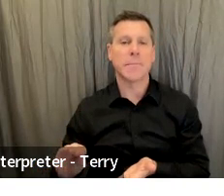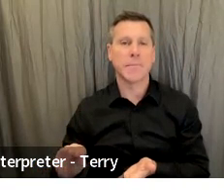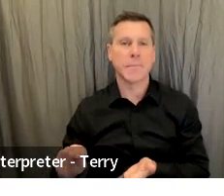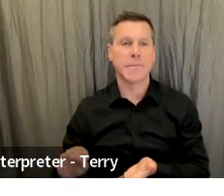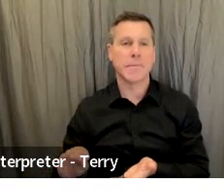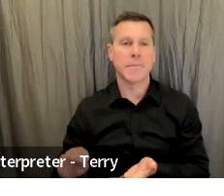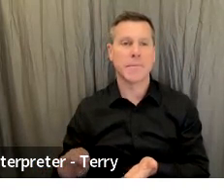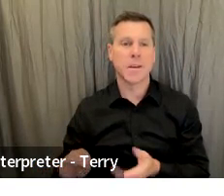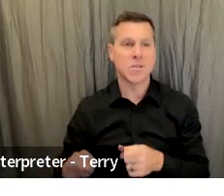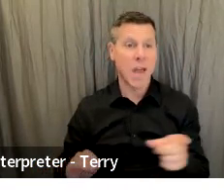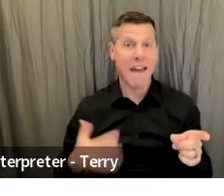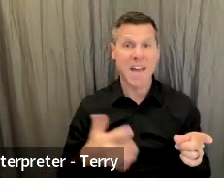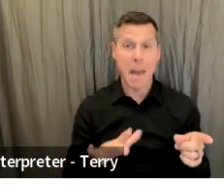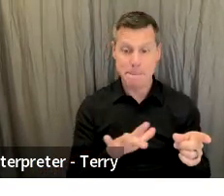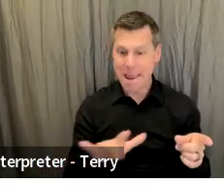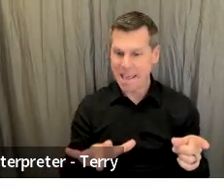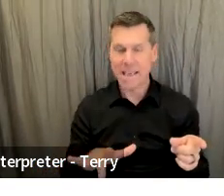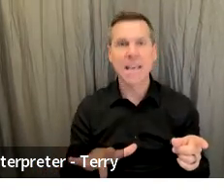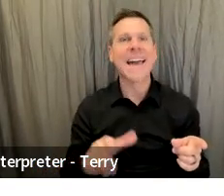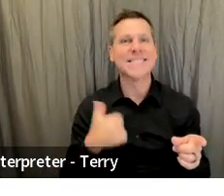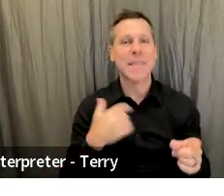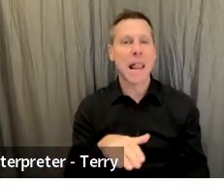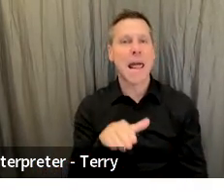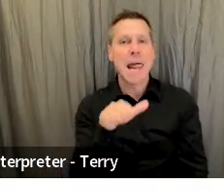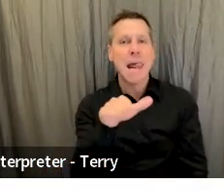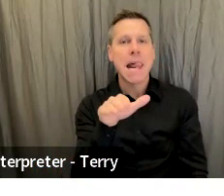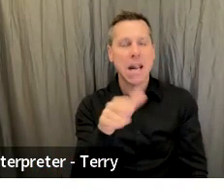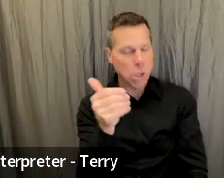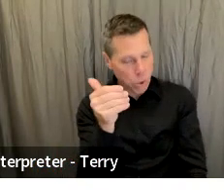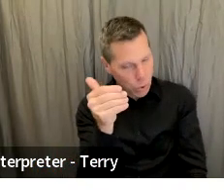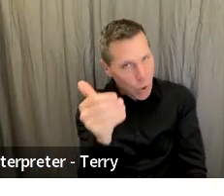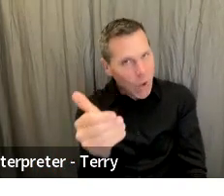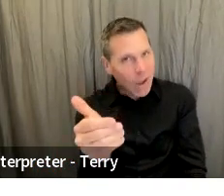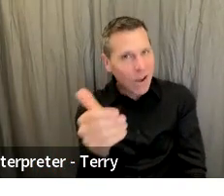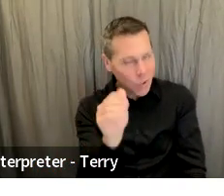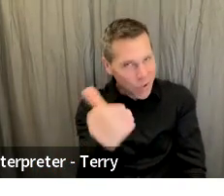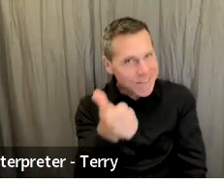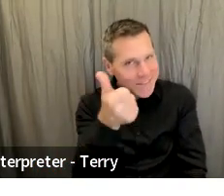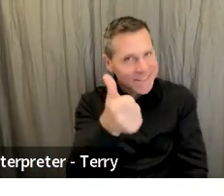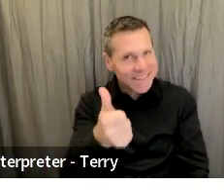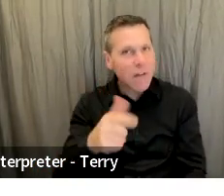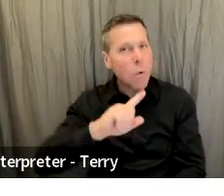There's a blank here to remind you to go ahead and and put the deadline there for students as well.